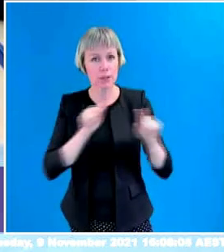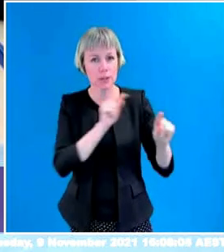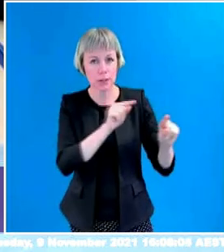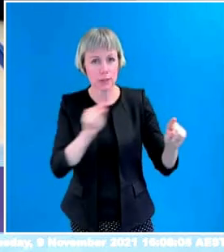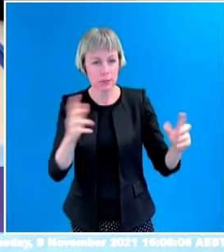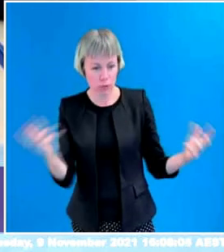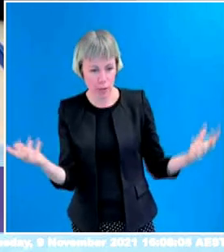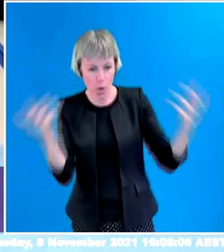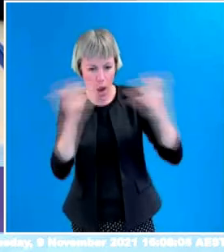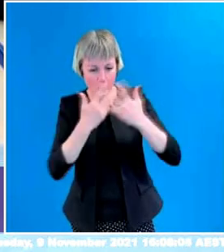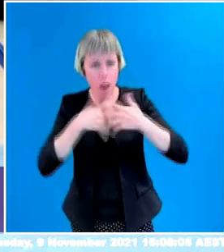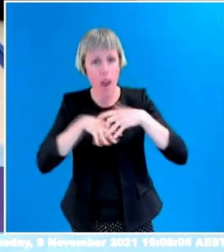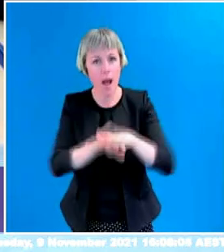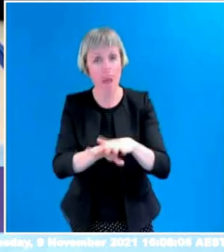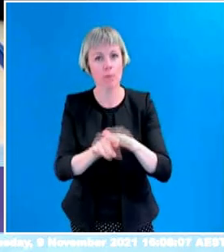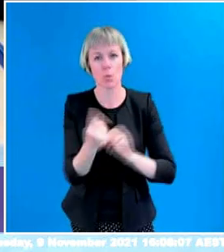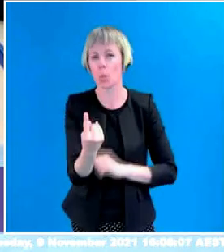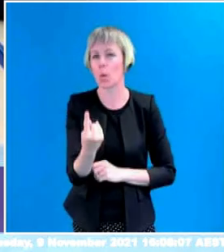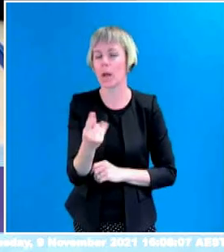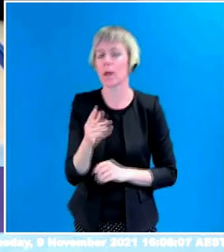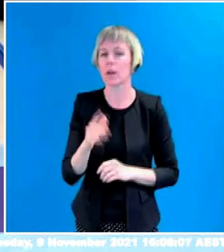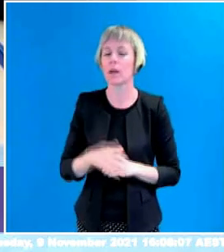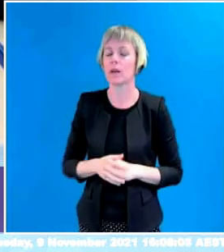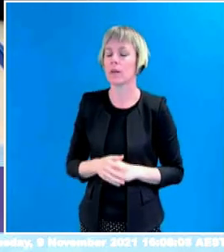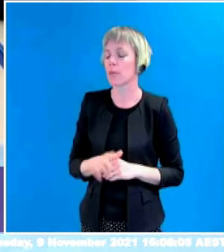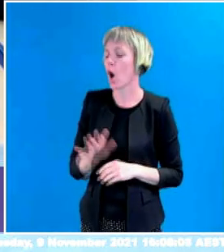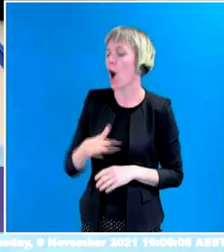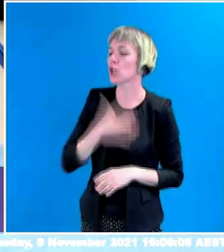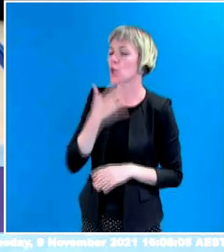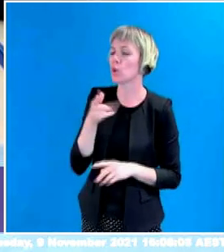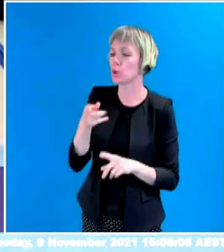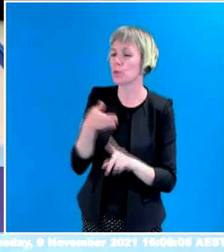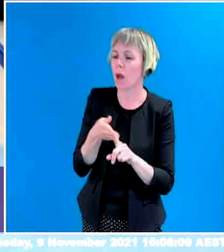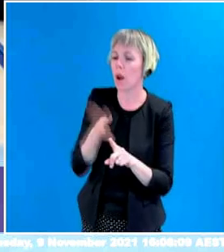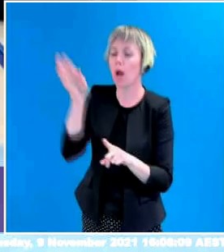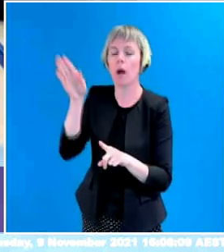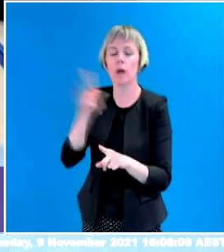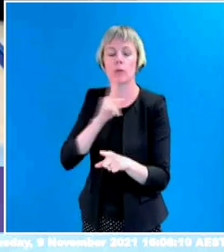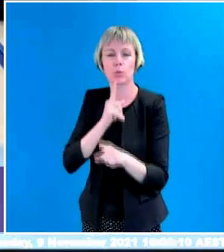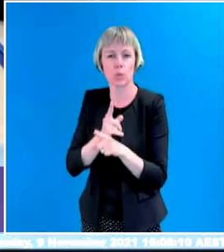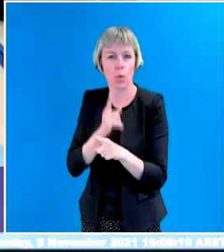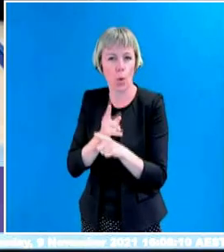That's all right, I don't want take you outside the areas that you know. I will pass to the Commissioners.